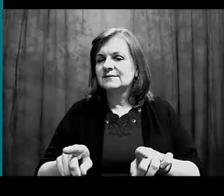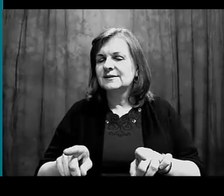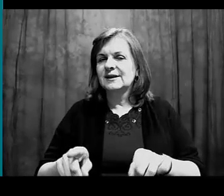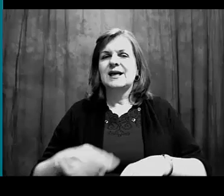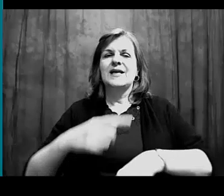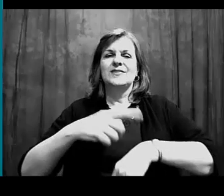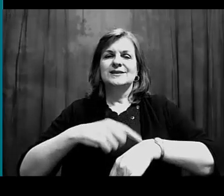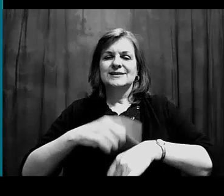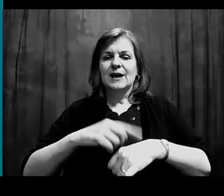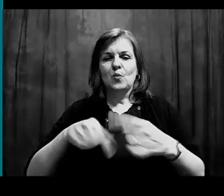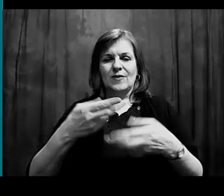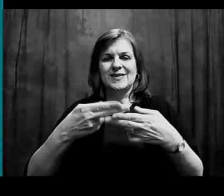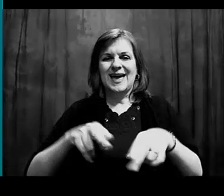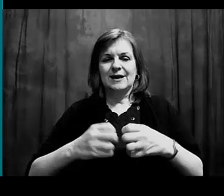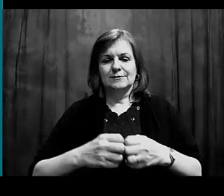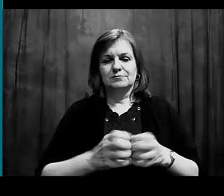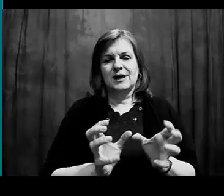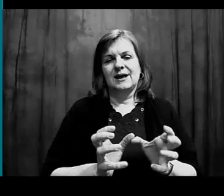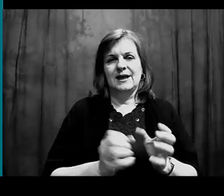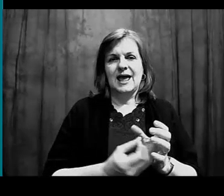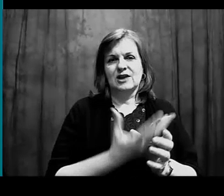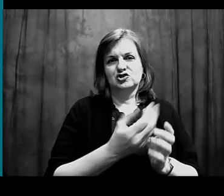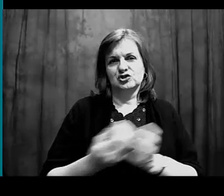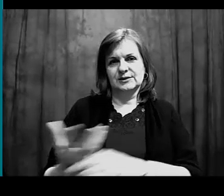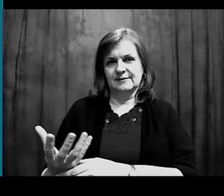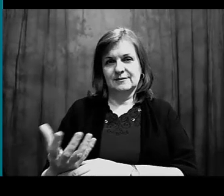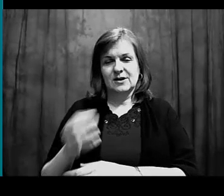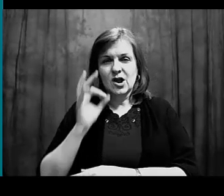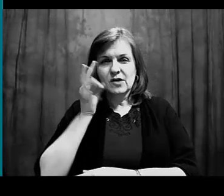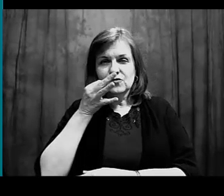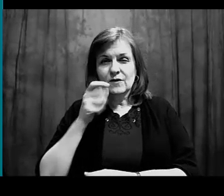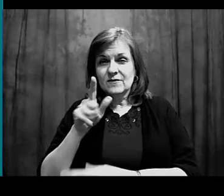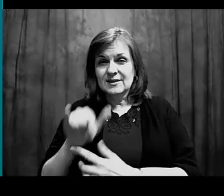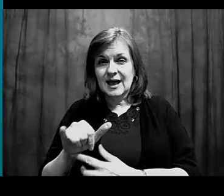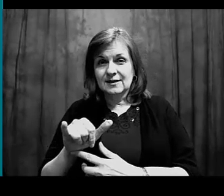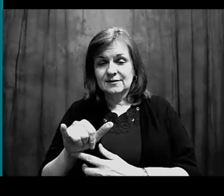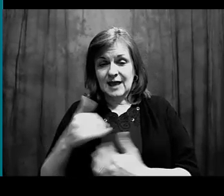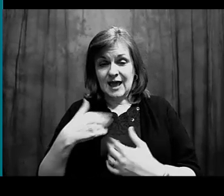what divides them is the timing of hatch